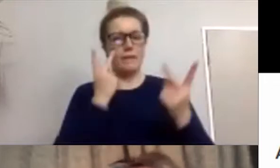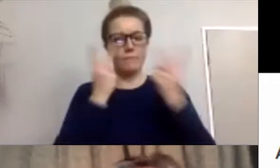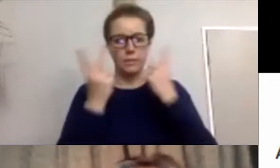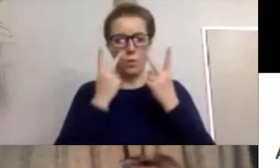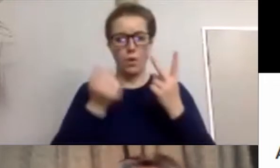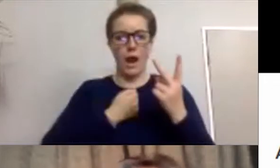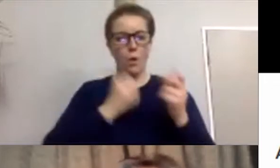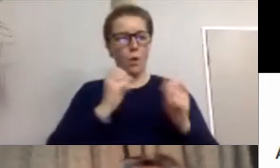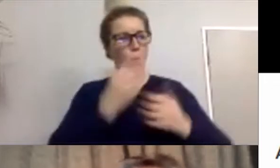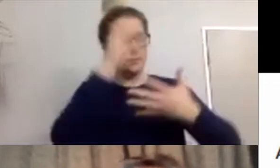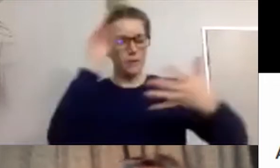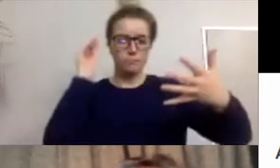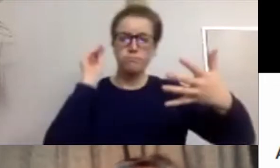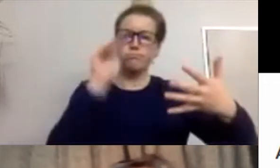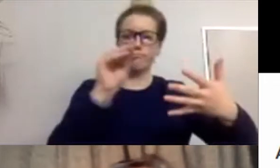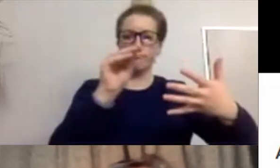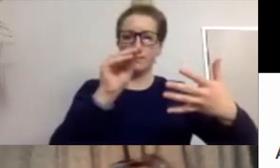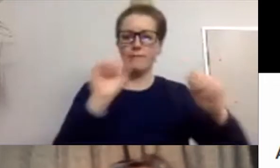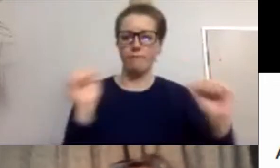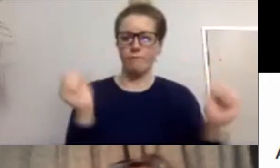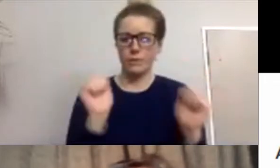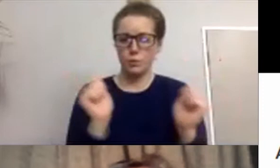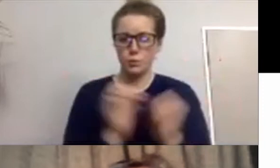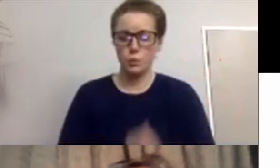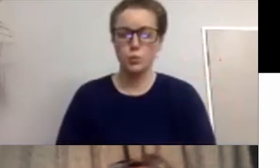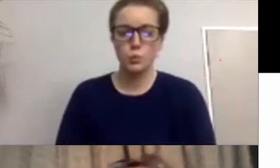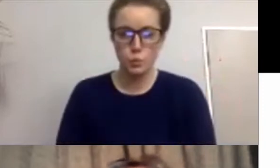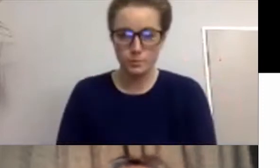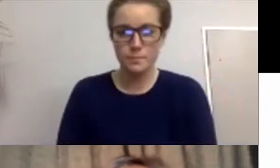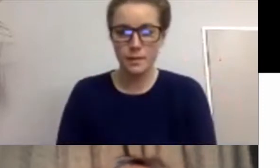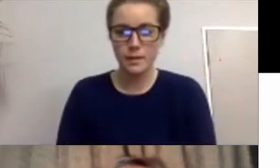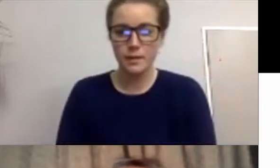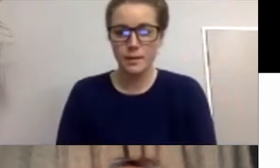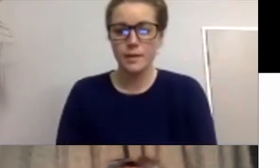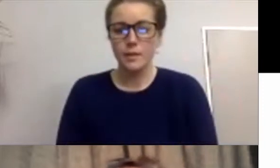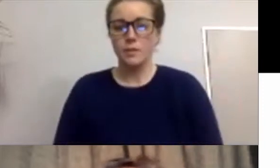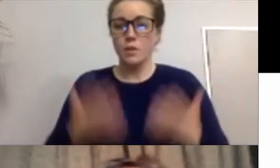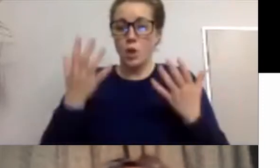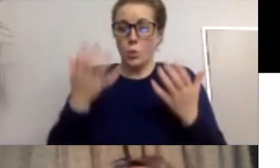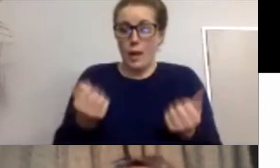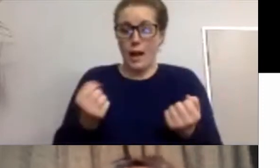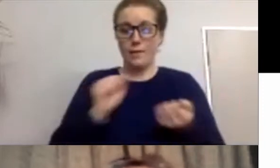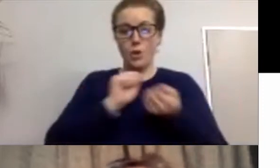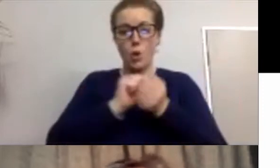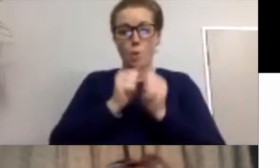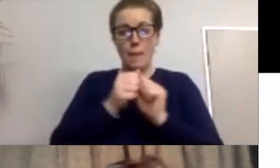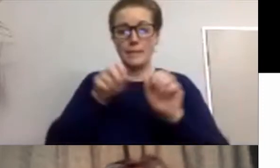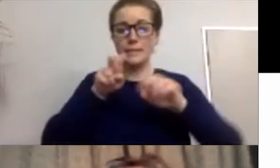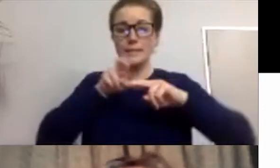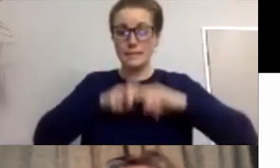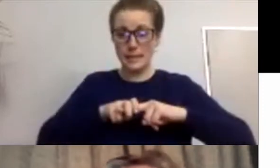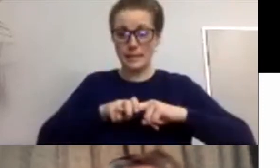and we the companion seat - which we apparently always had